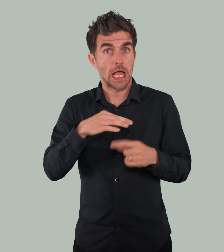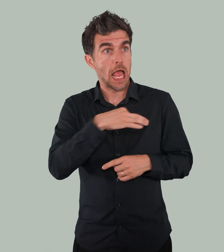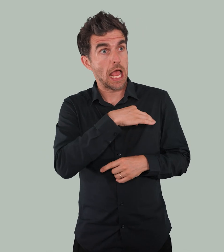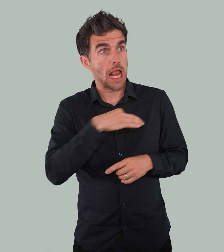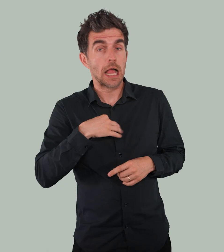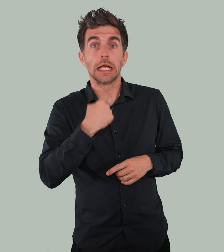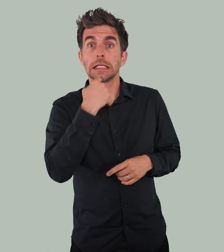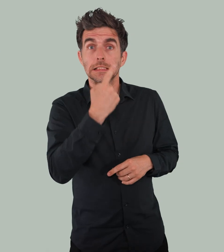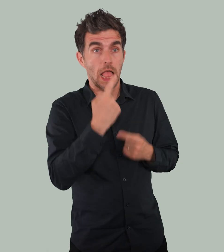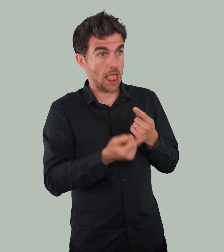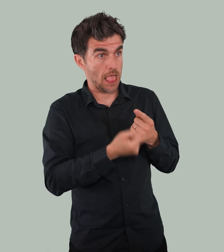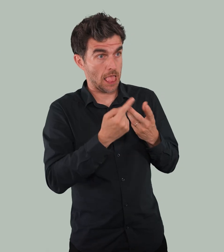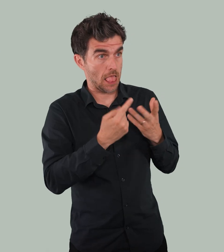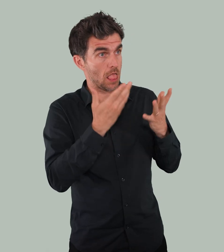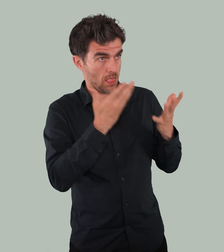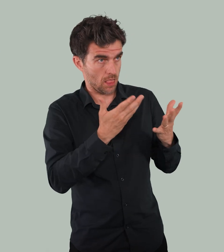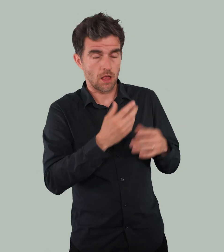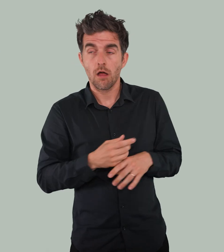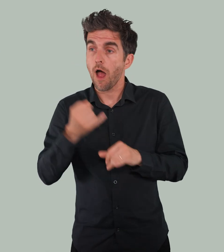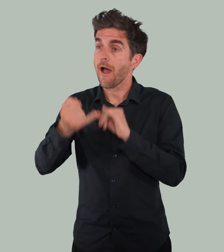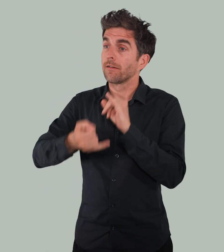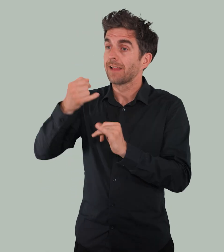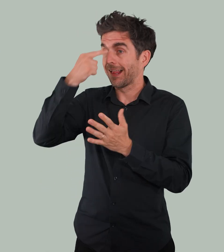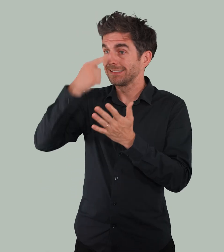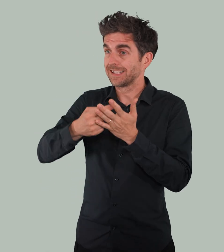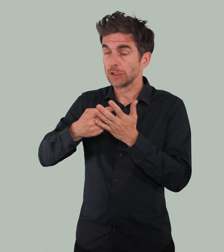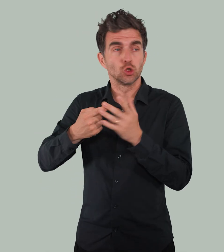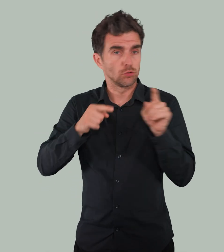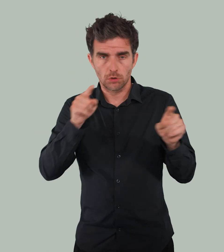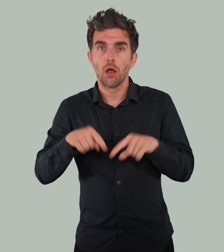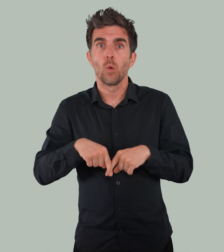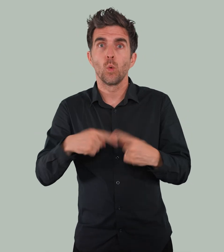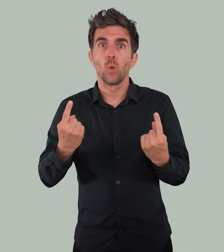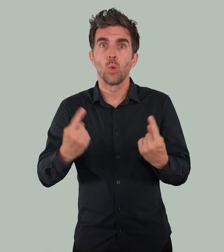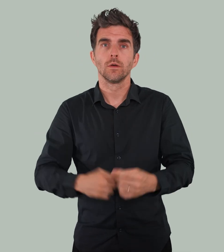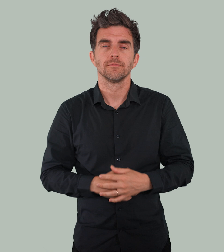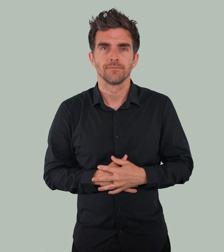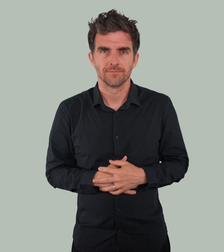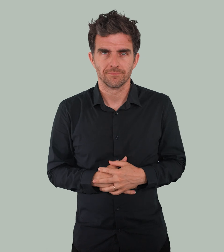what clinicians have said and the final decision.